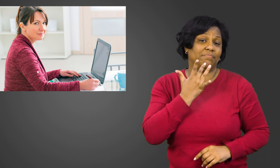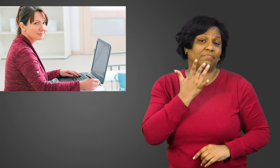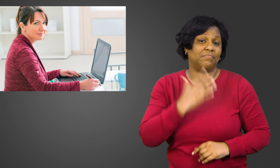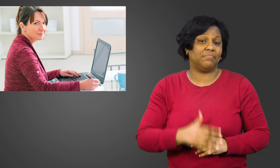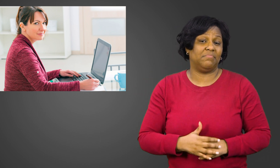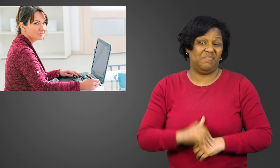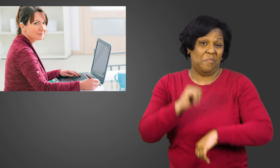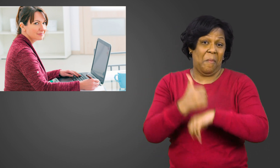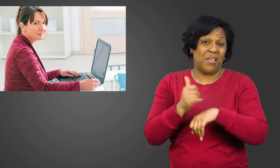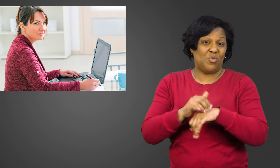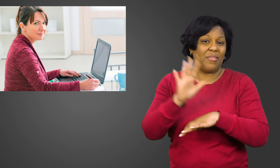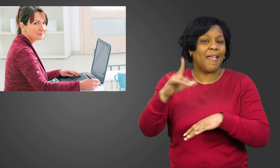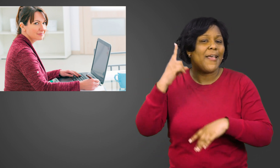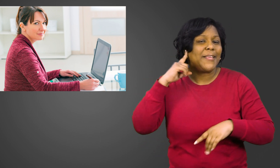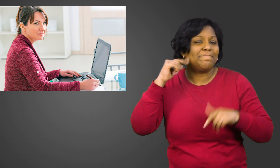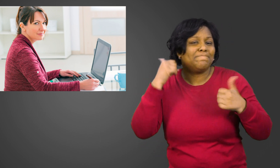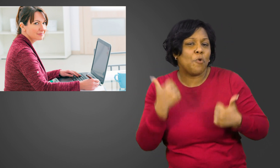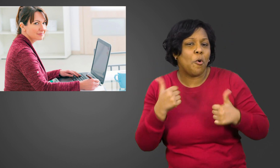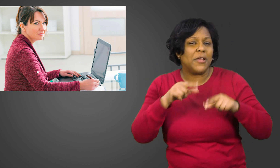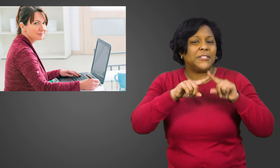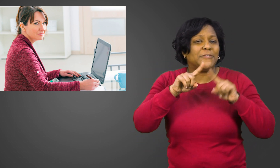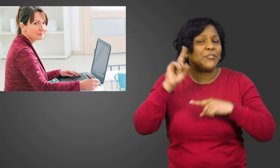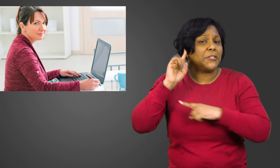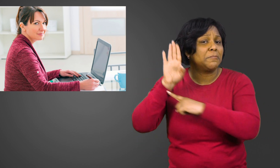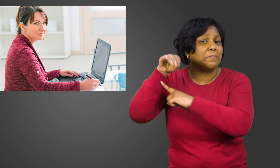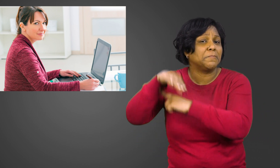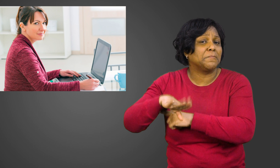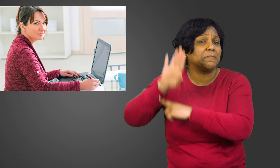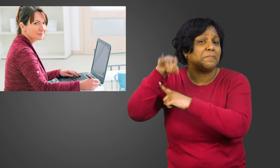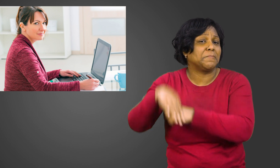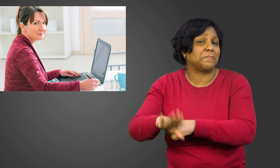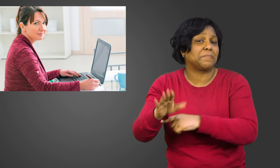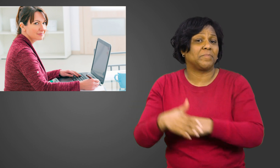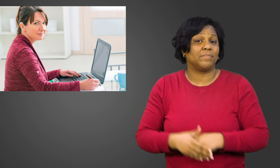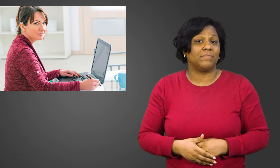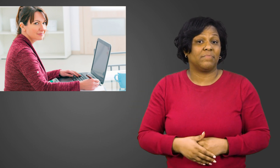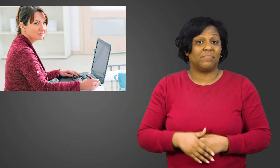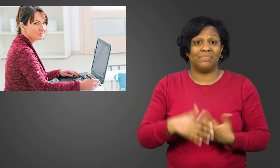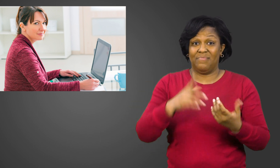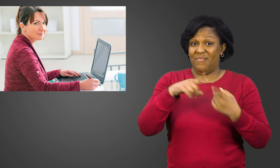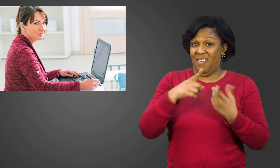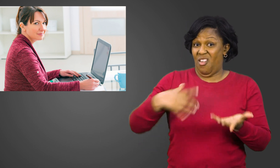based on their degree of hearing loss, when they lost all or part of their hearing